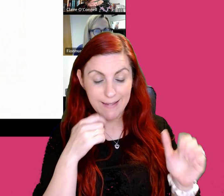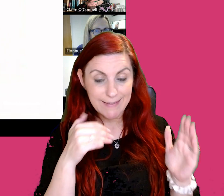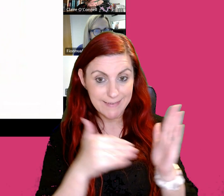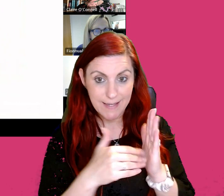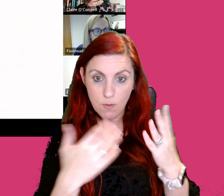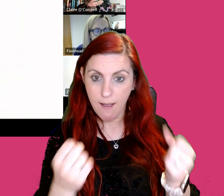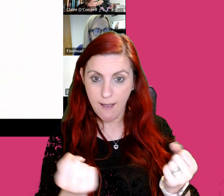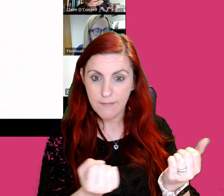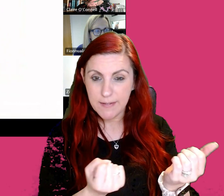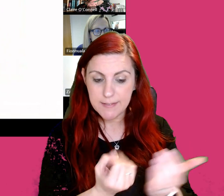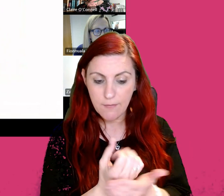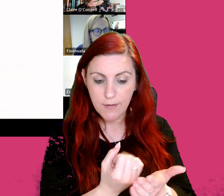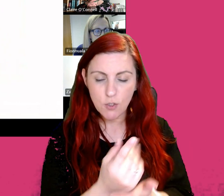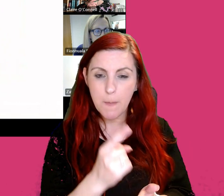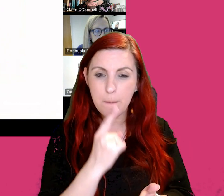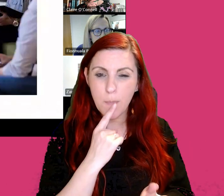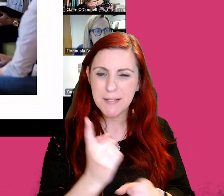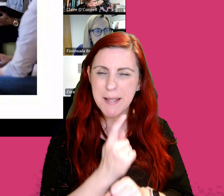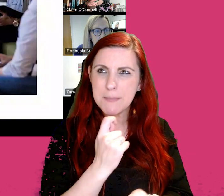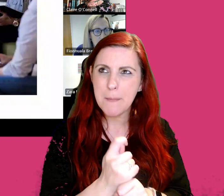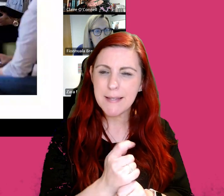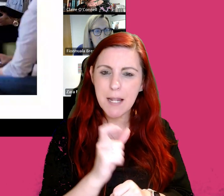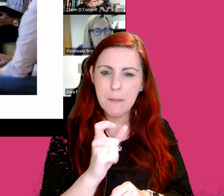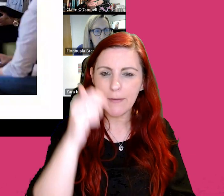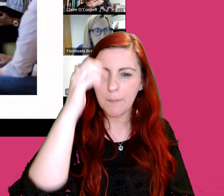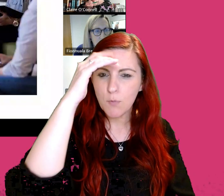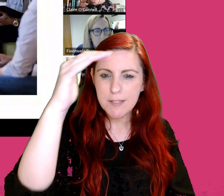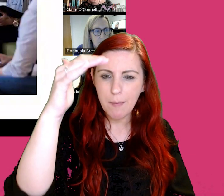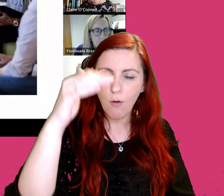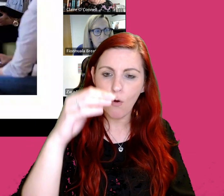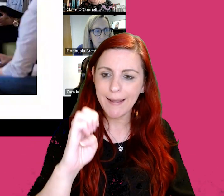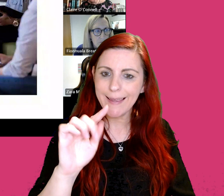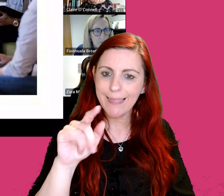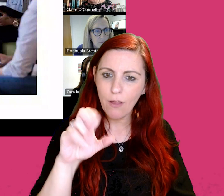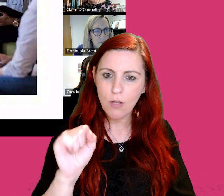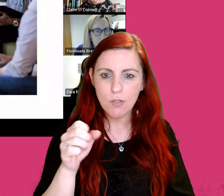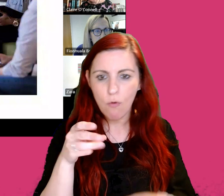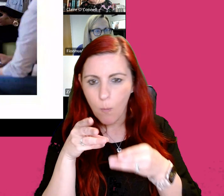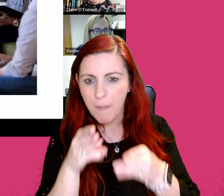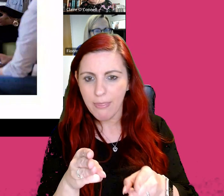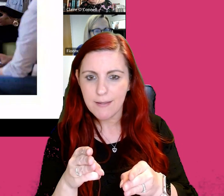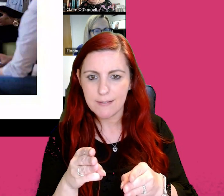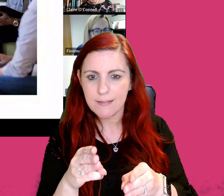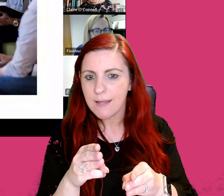an EAS or a way of doing research it's not simply just oh these are steps that you follow and at the